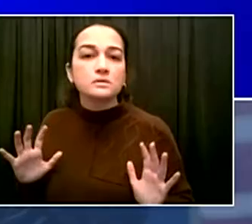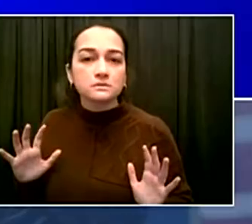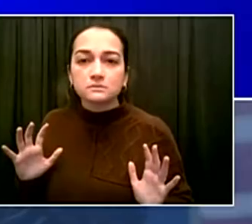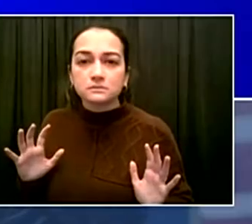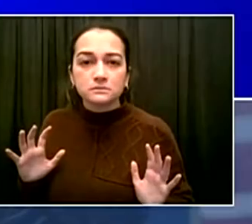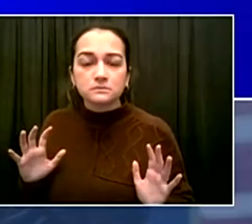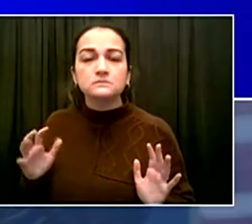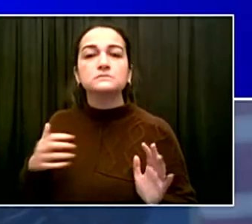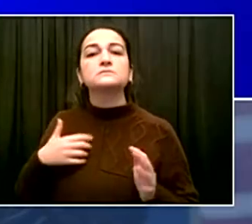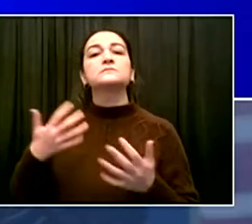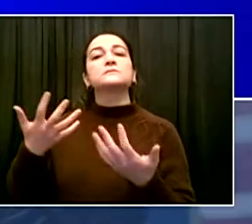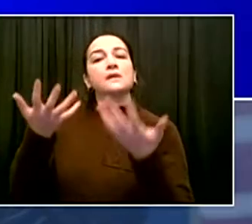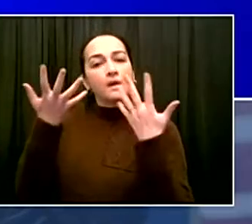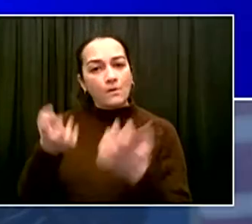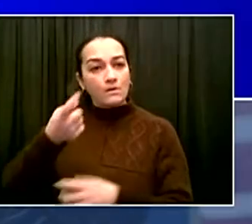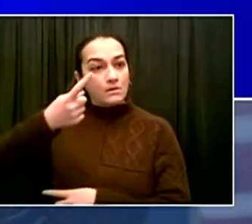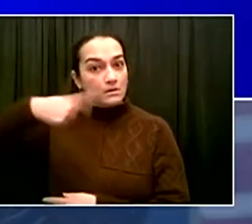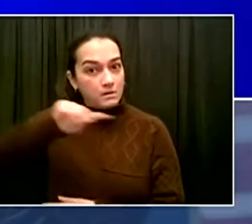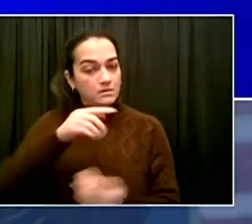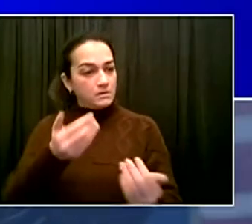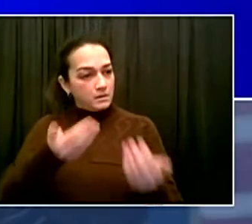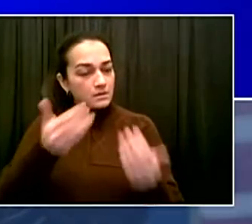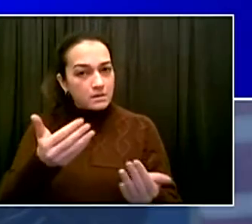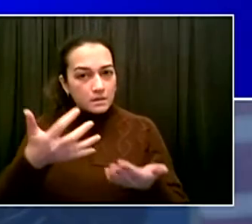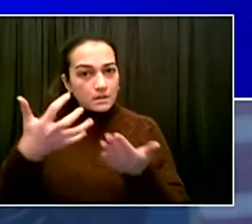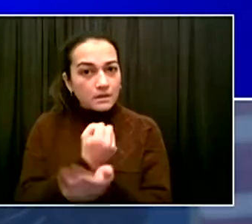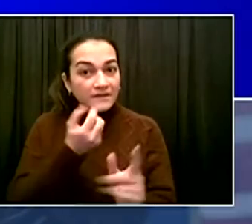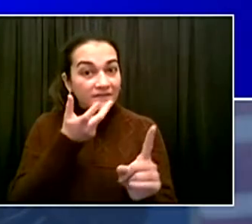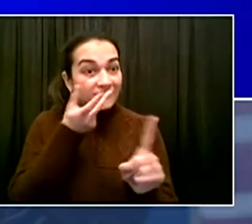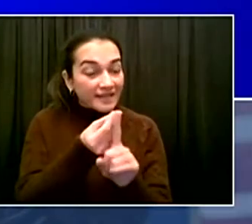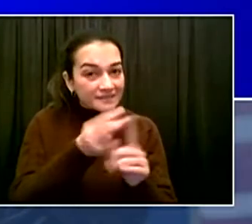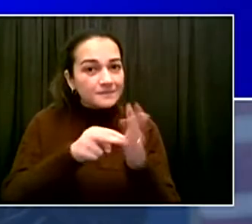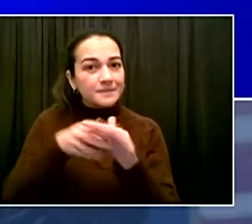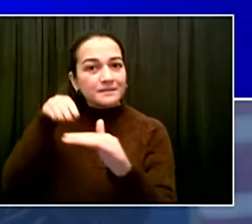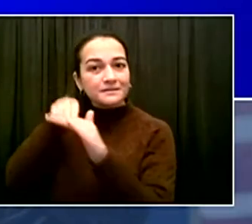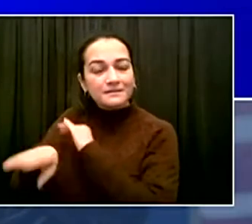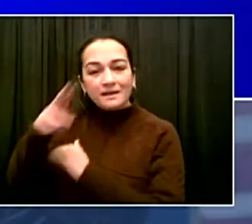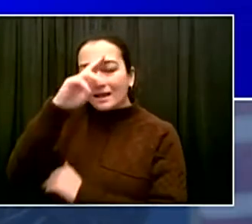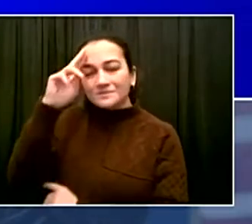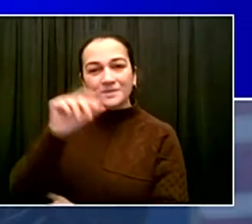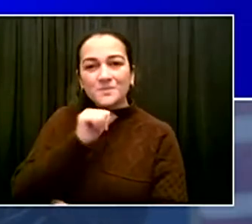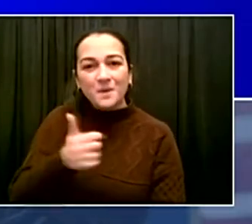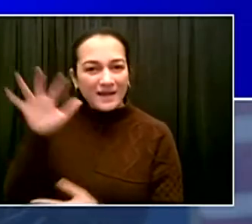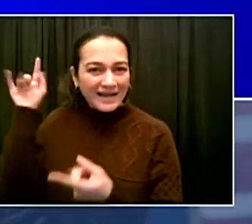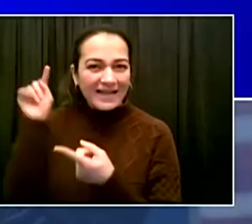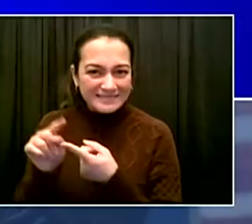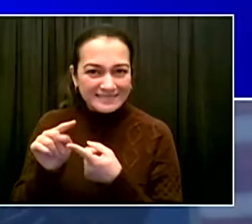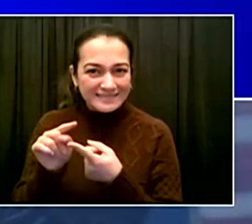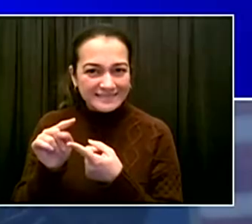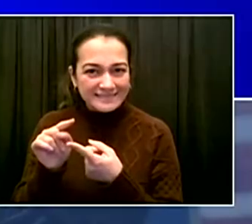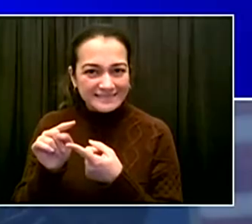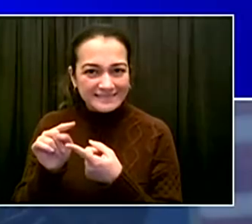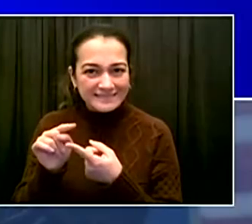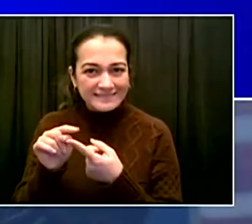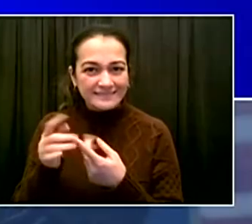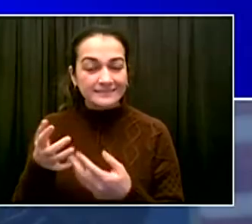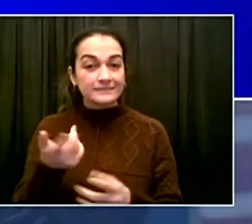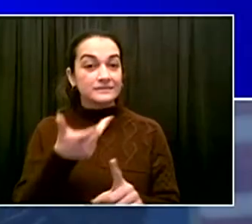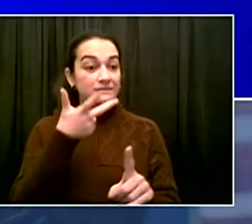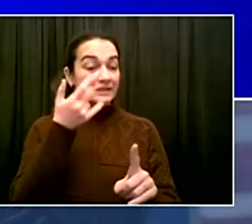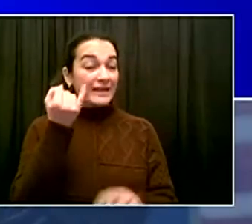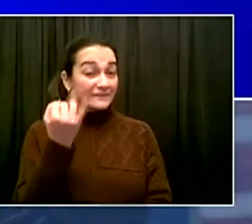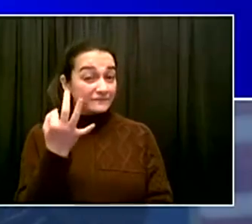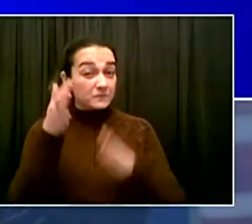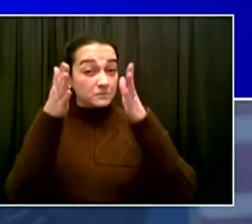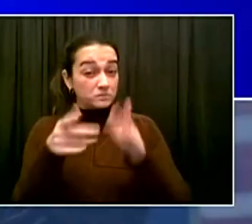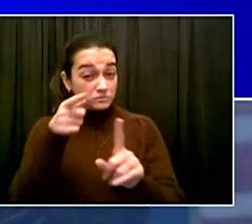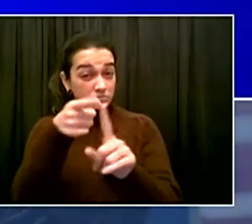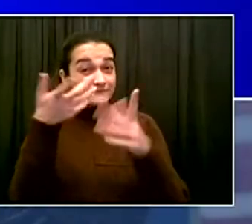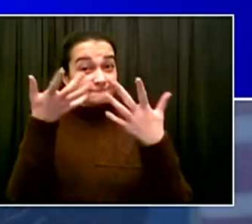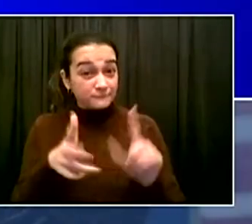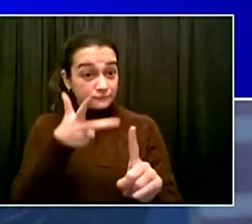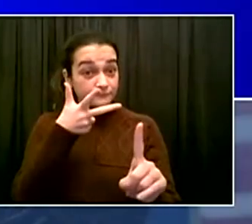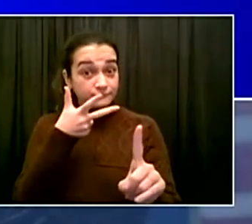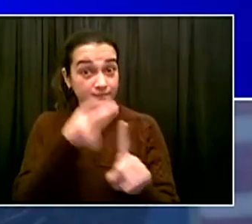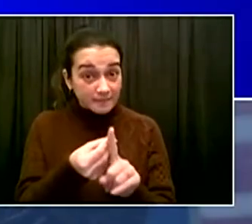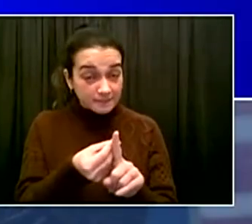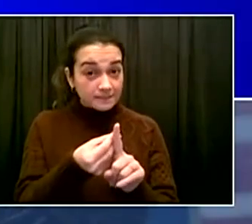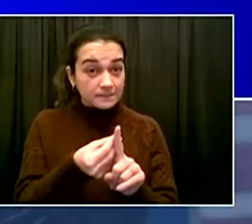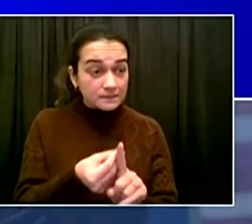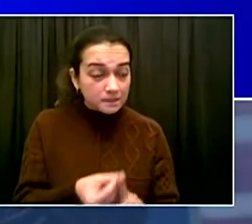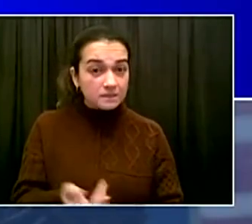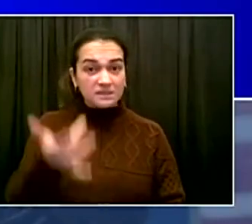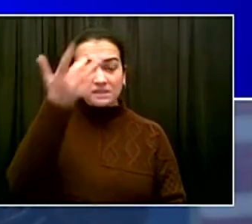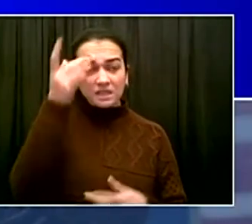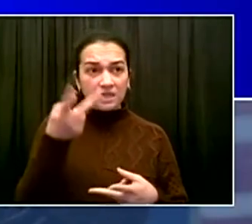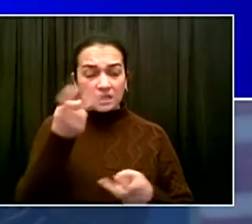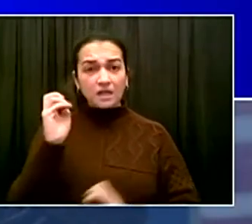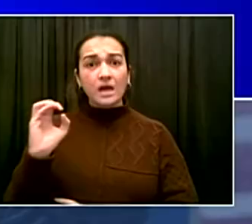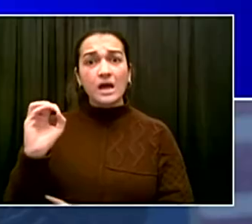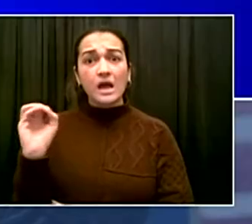ABOUT, HOW DO WE MAKE SURE